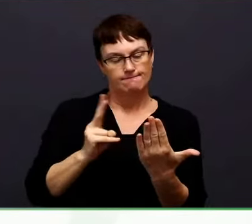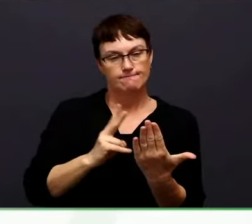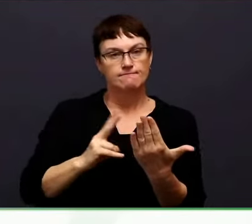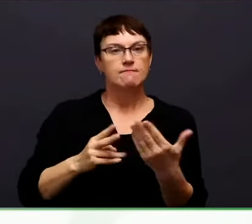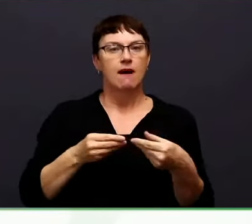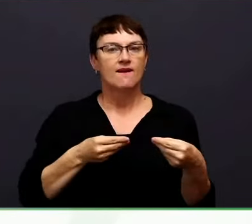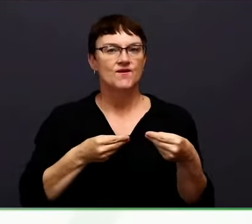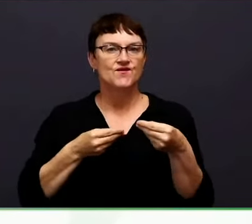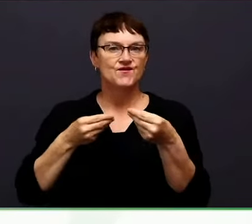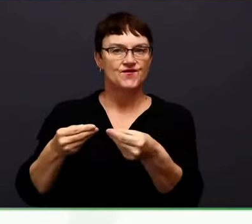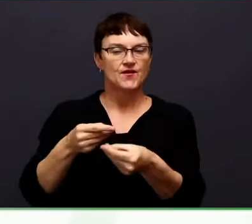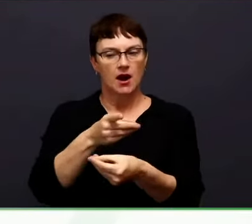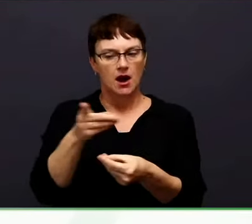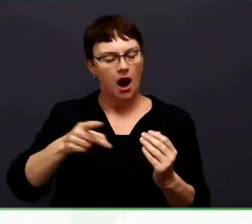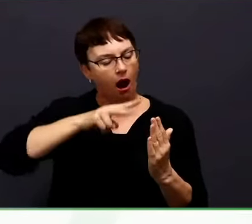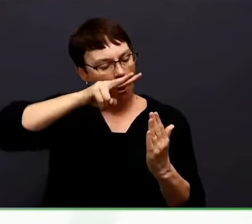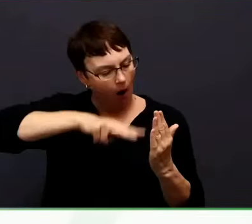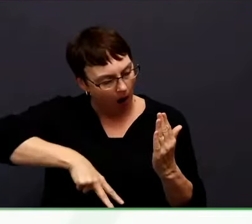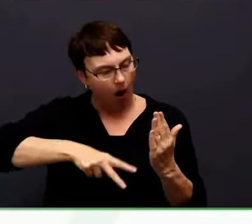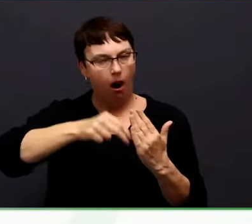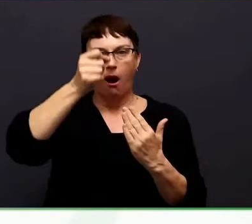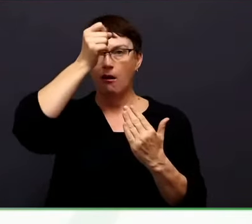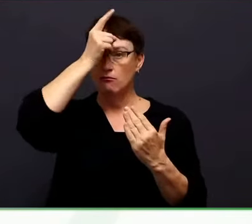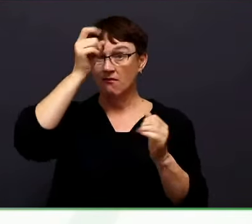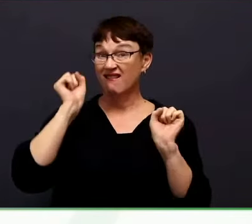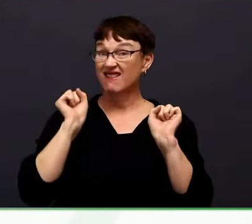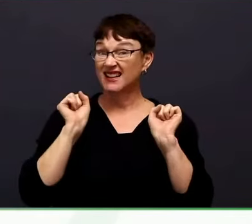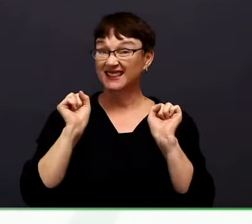I would again ask Carola what about this game?